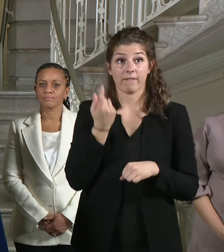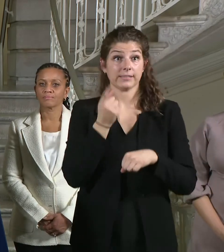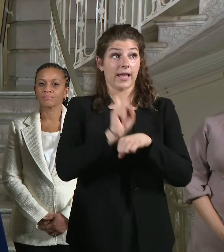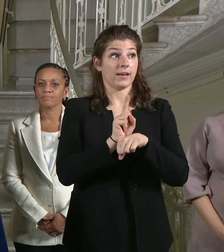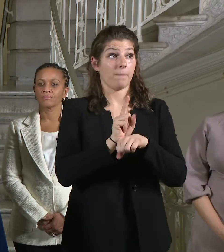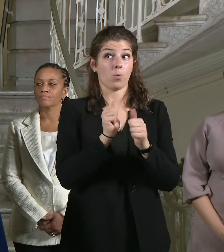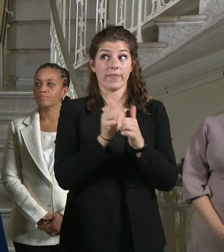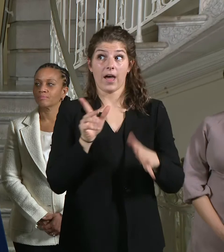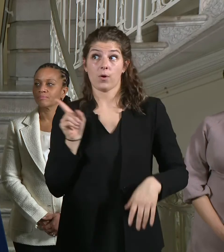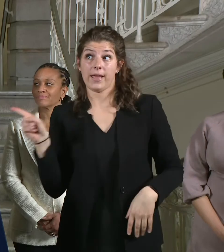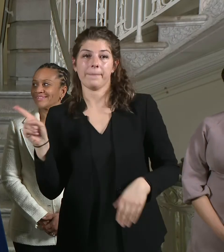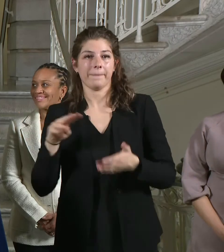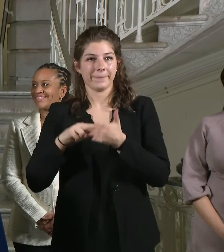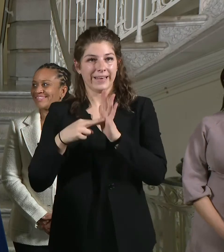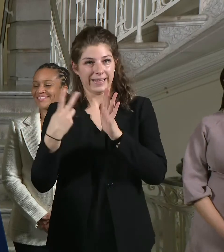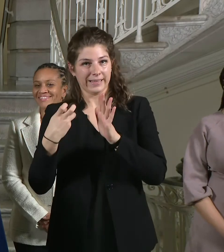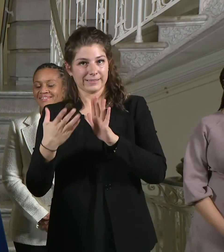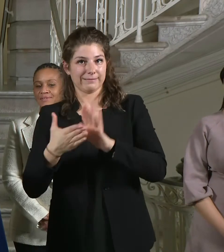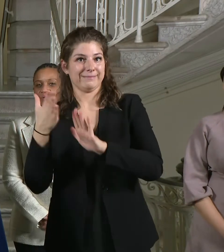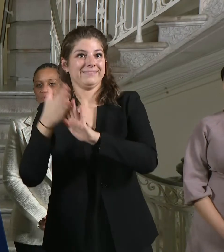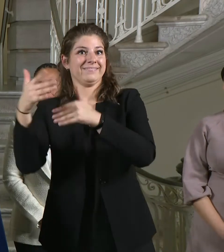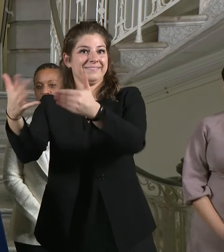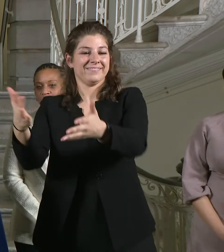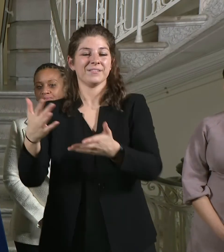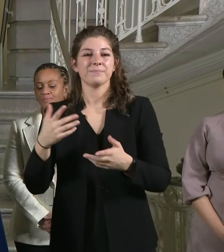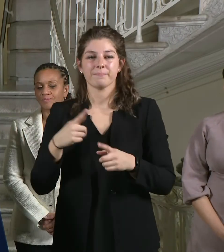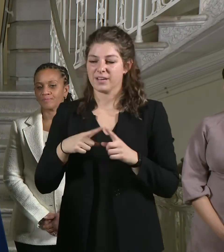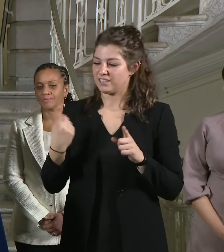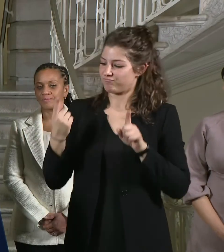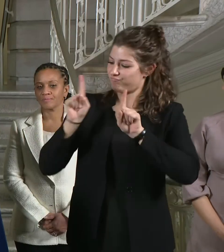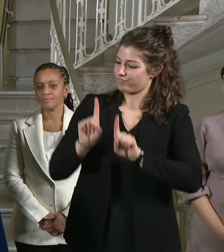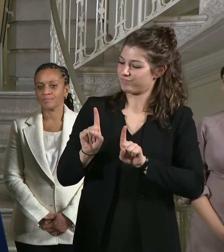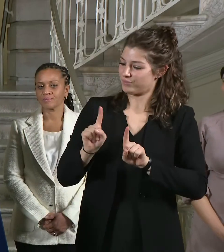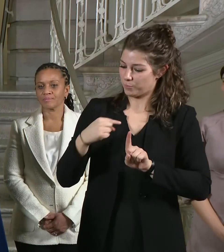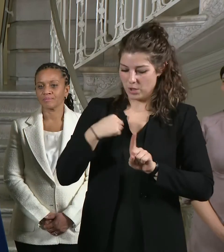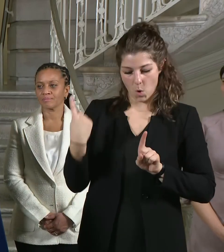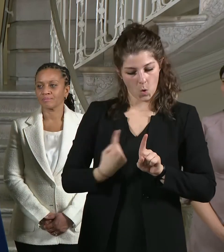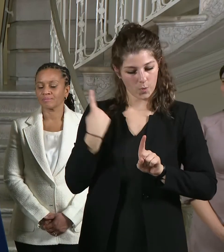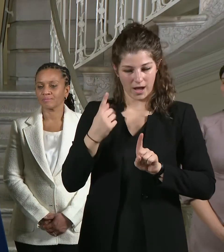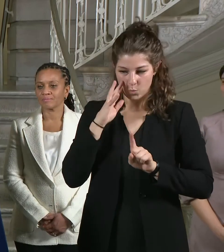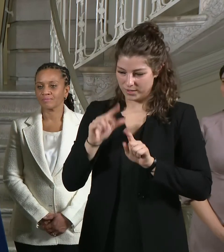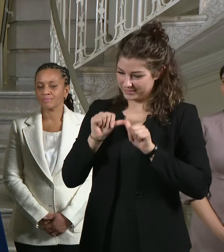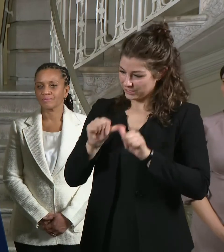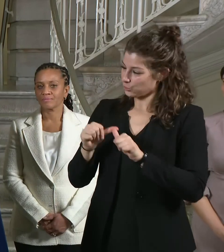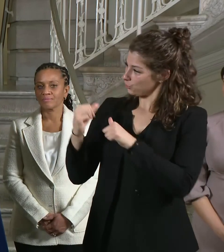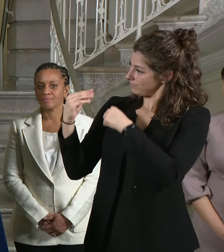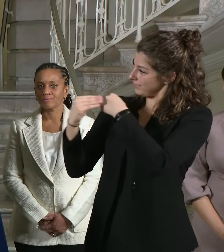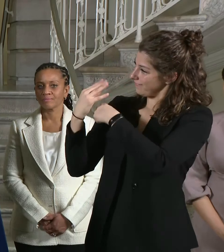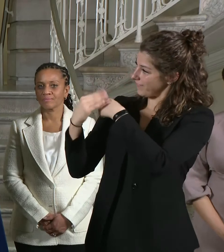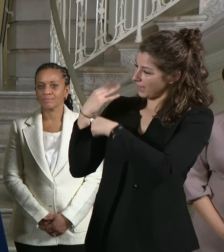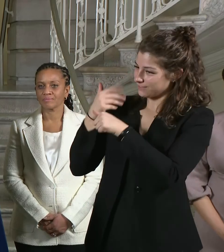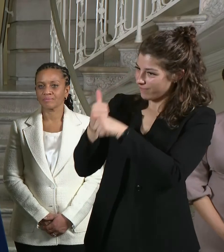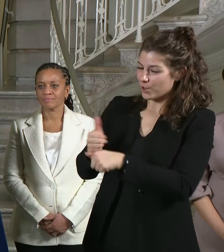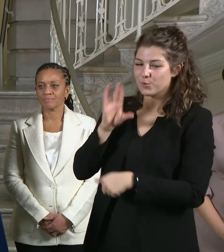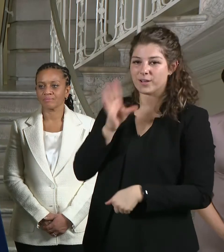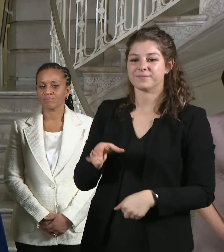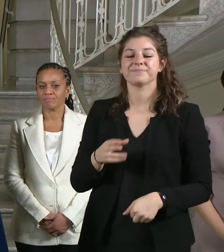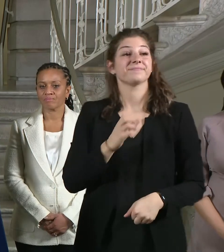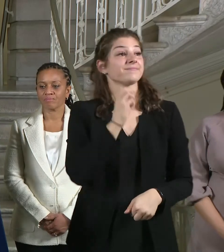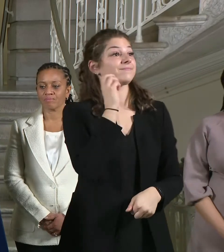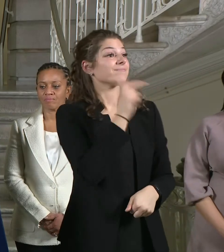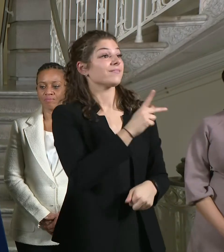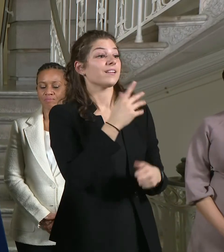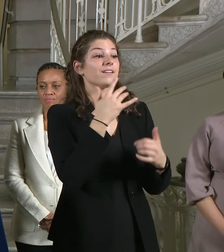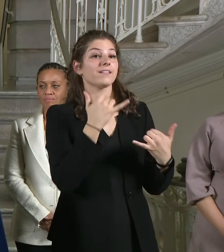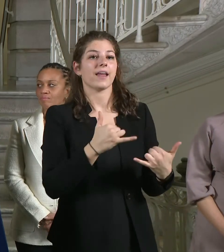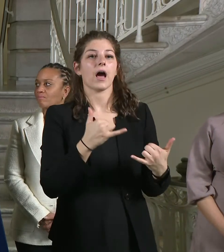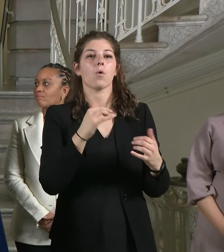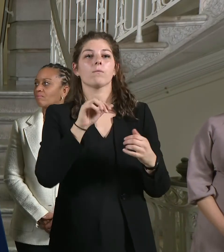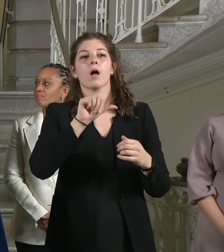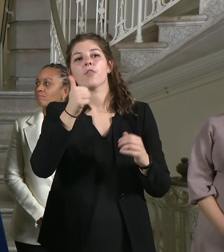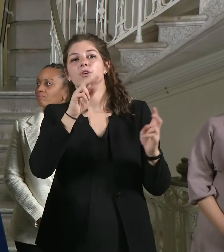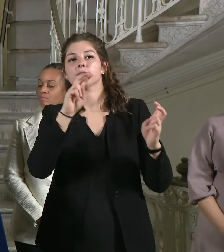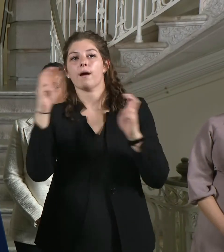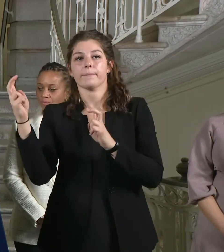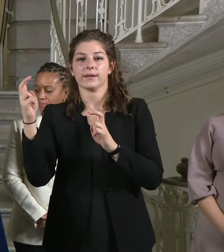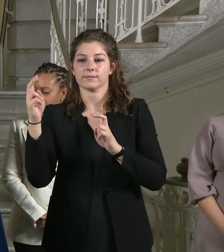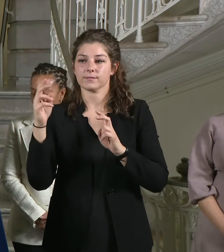NICE.